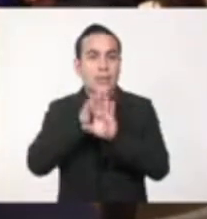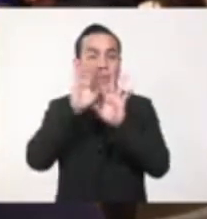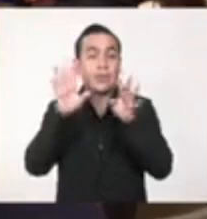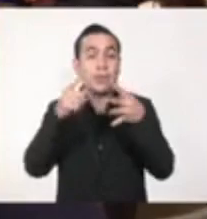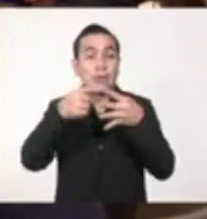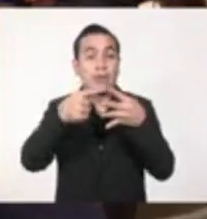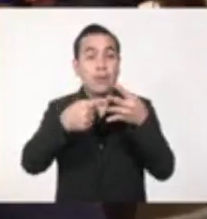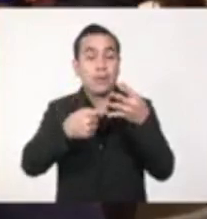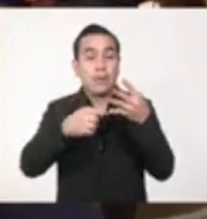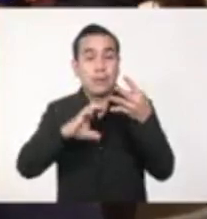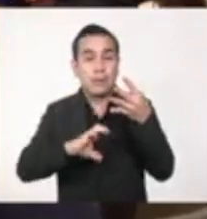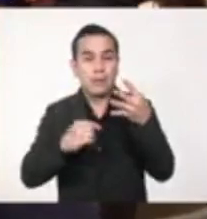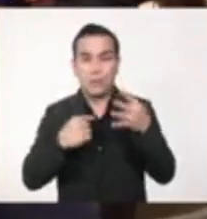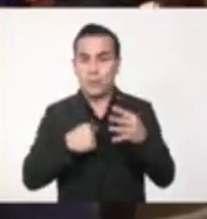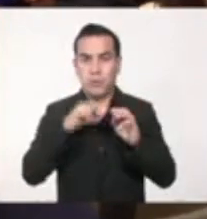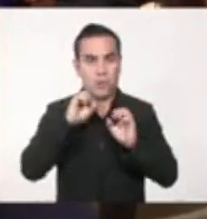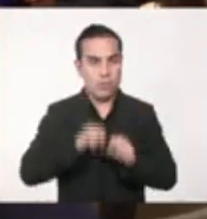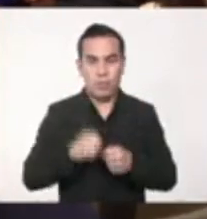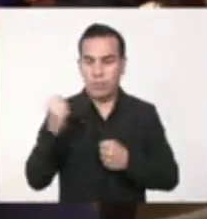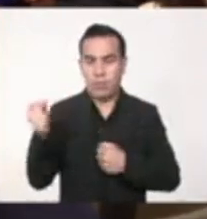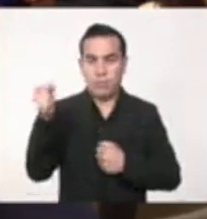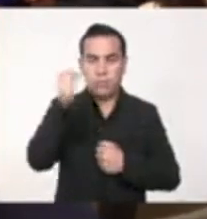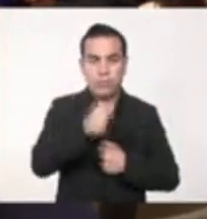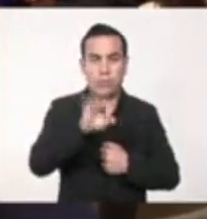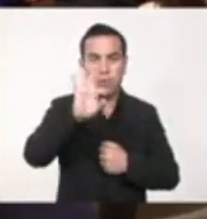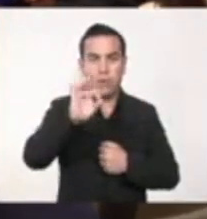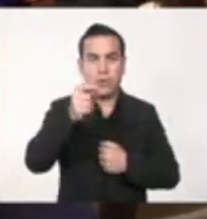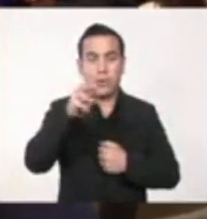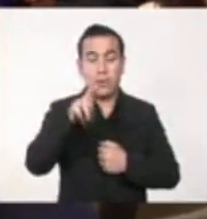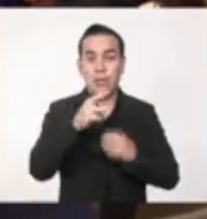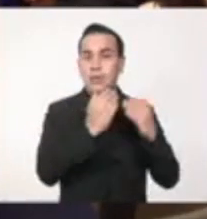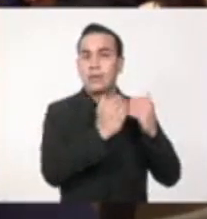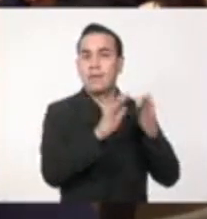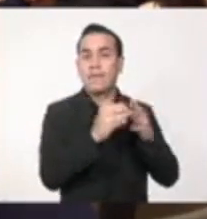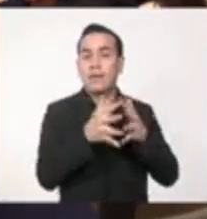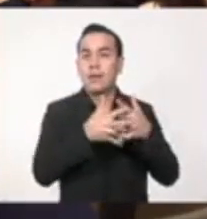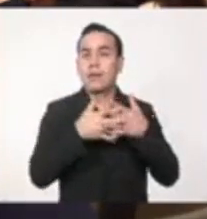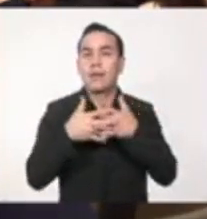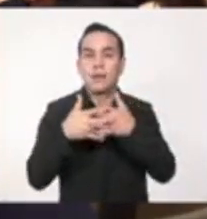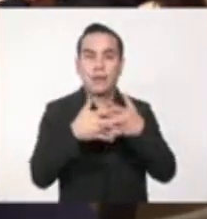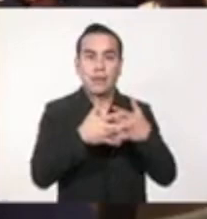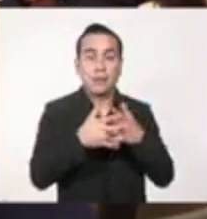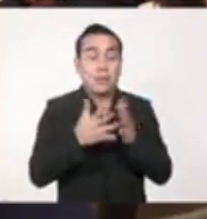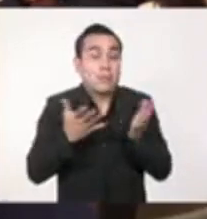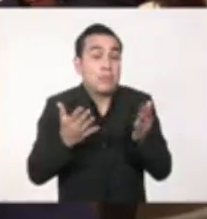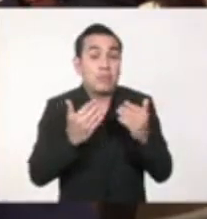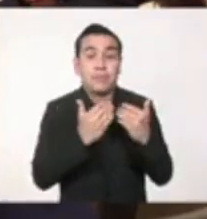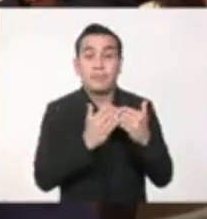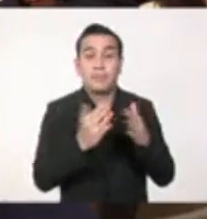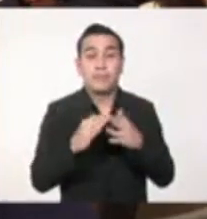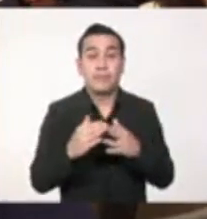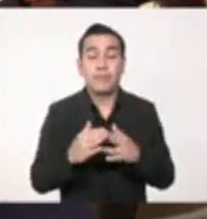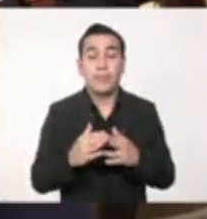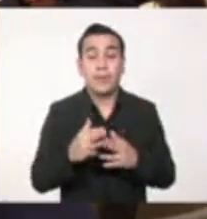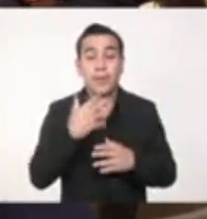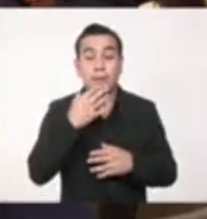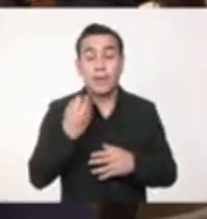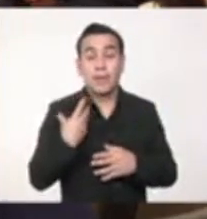allowed me to appoint a prosecutor as allowed by the President of the United States, I would have liked him to be well, but it doesn't tell me that. It forces us to